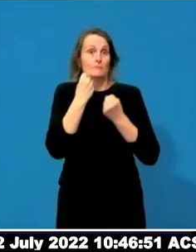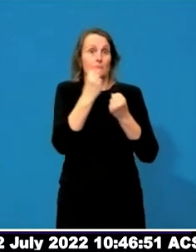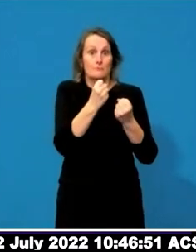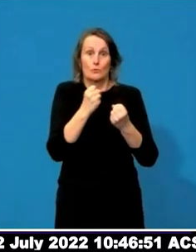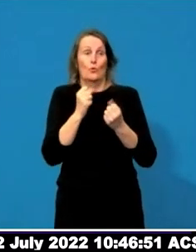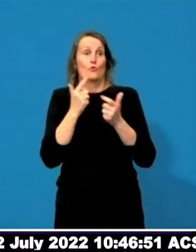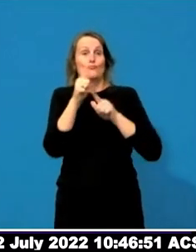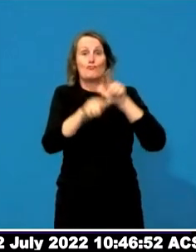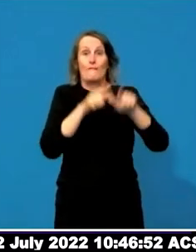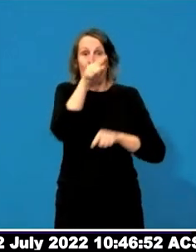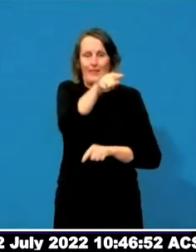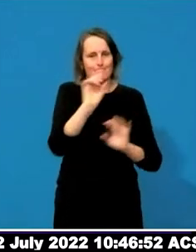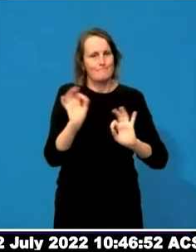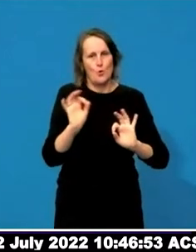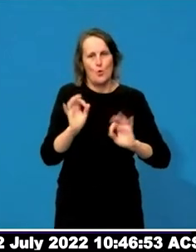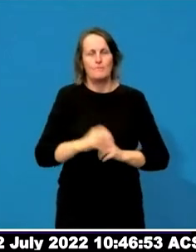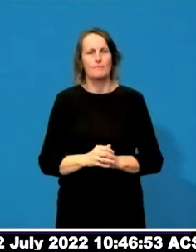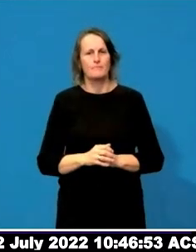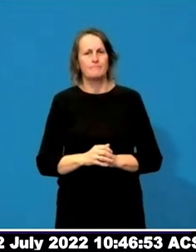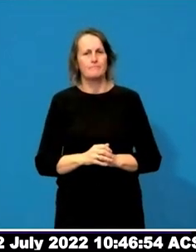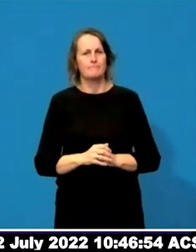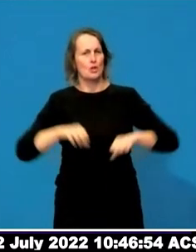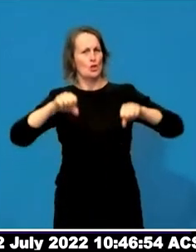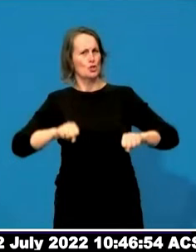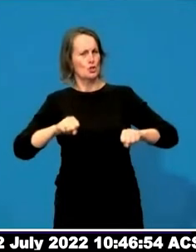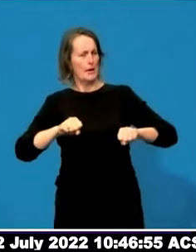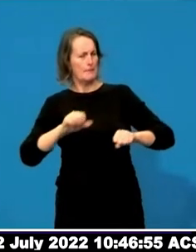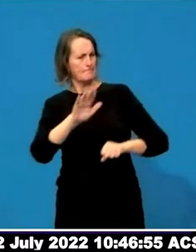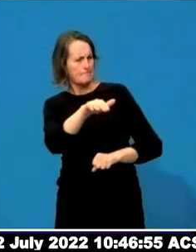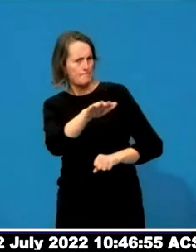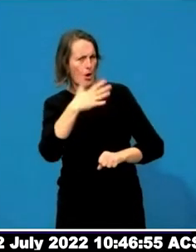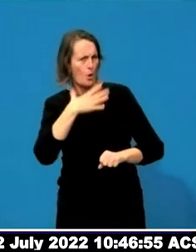Can I just confirm something that I think follows from paragraph 11.